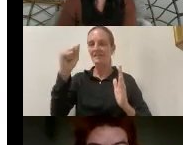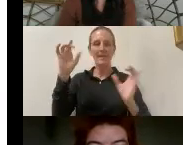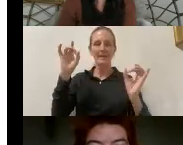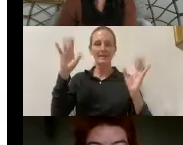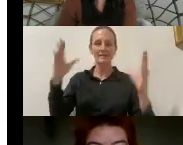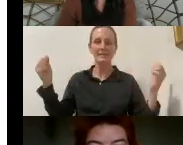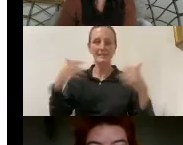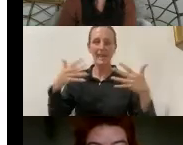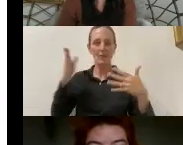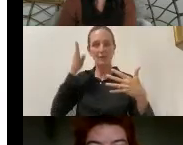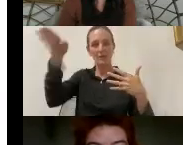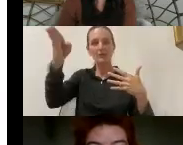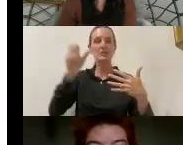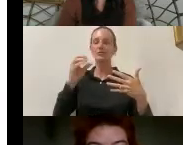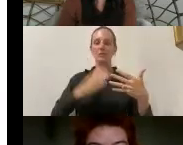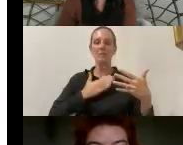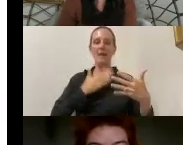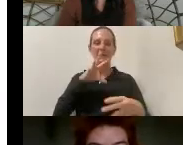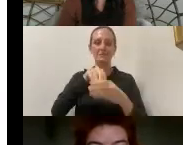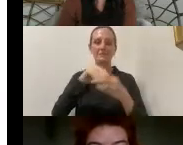this climate team.